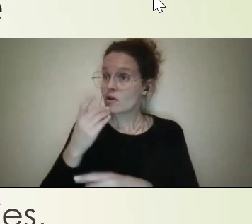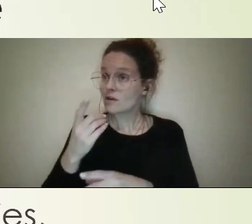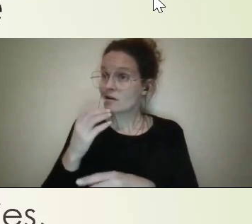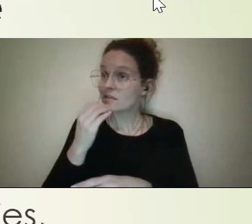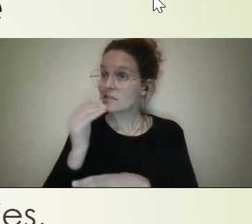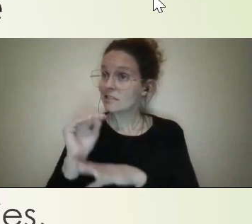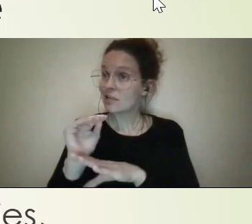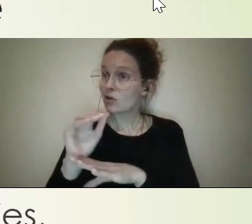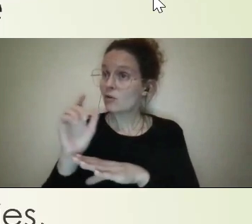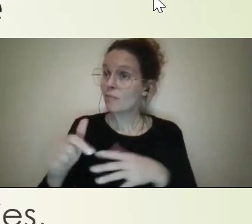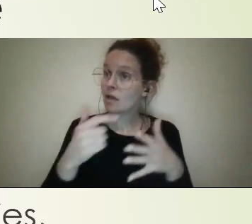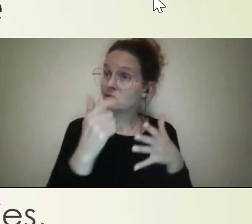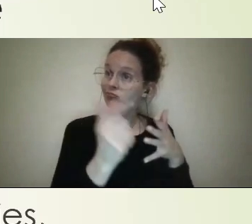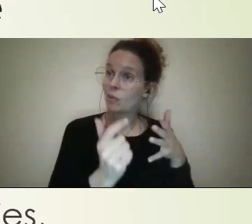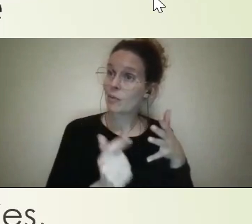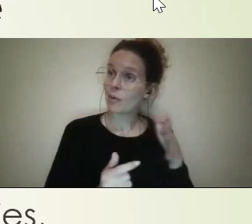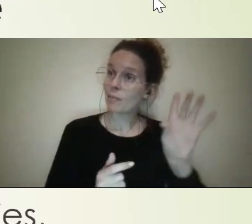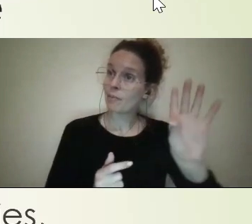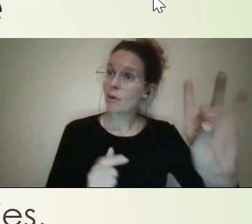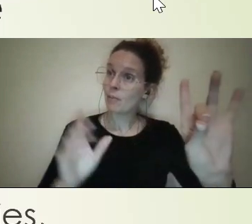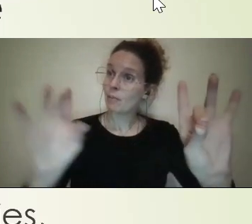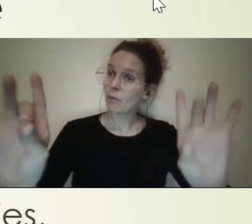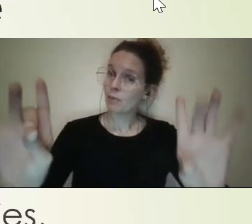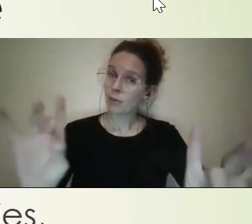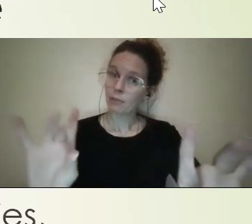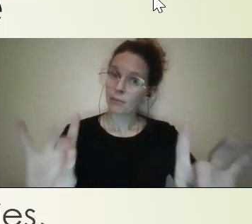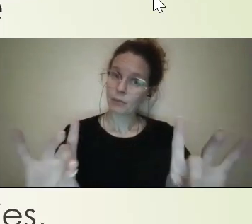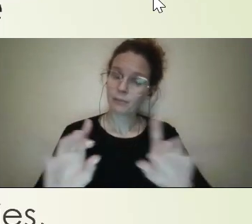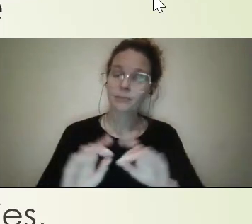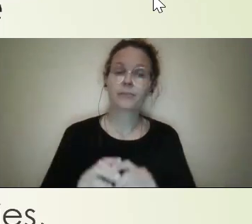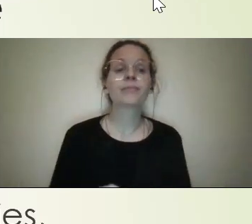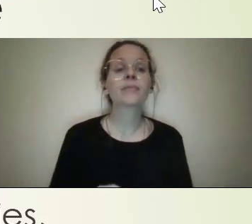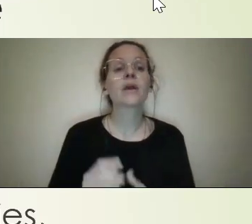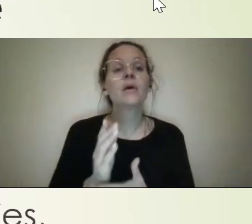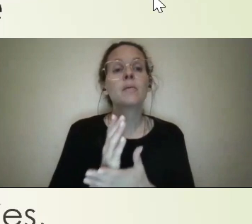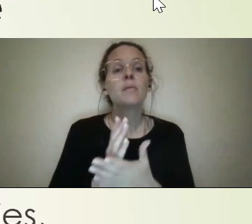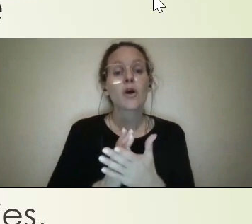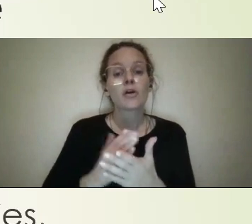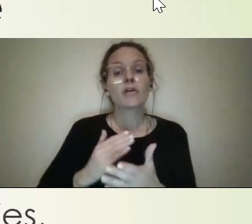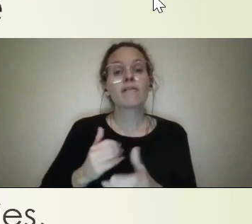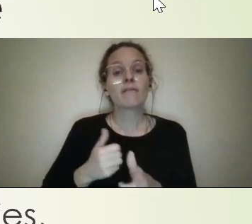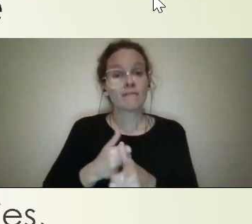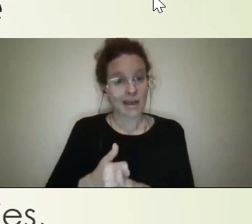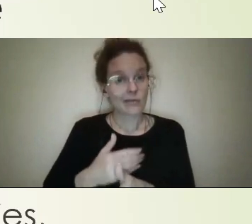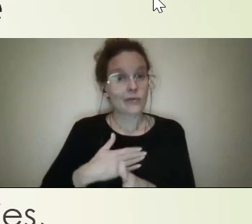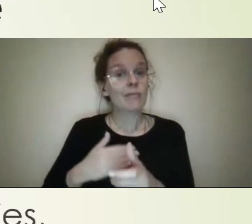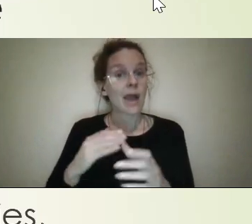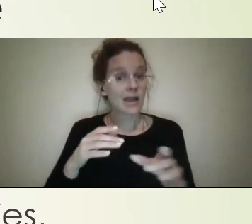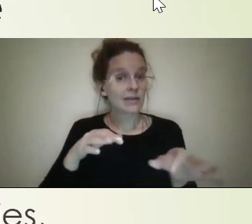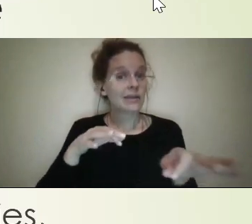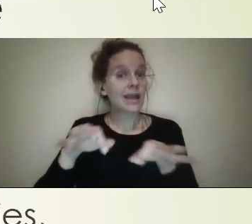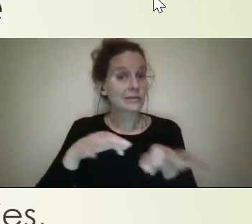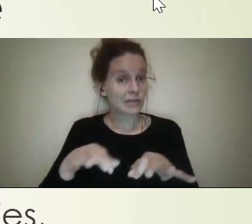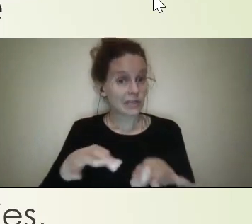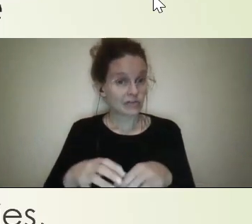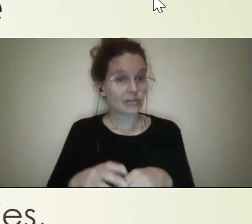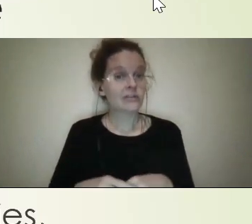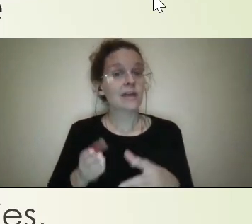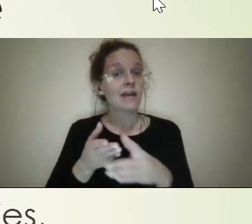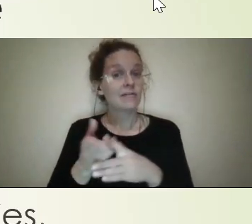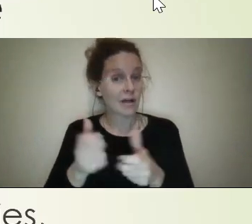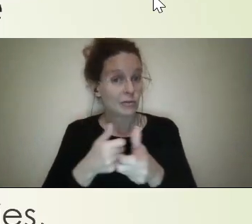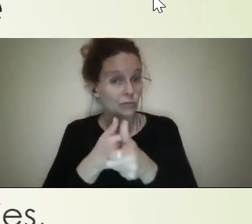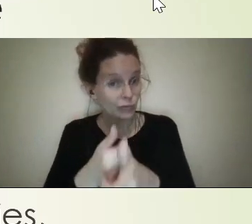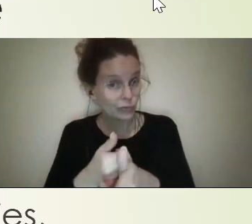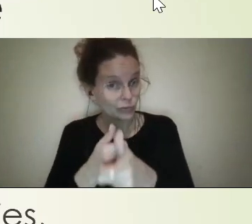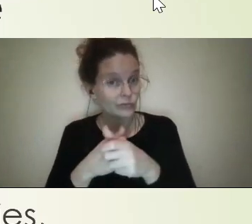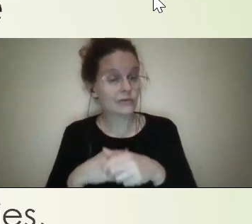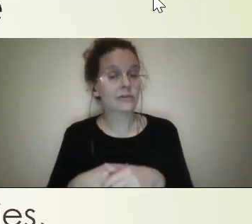part of listening to my directions and follow through. So those are teach the new behavior.